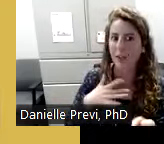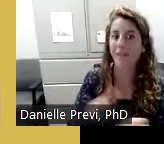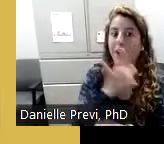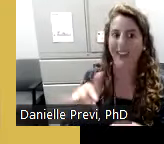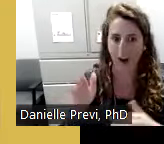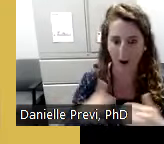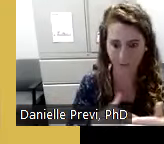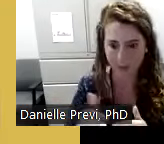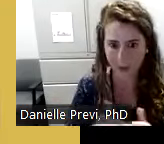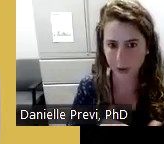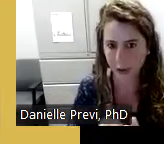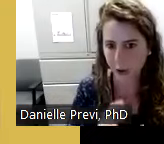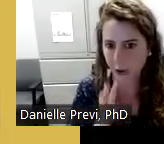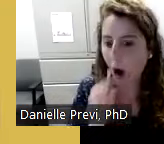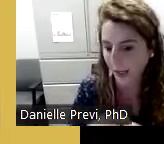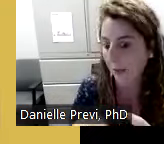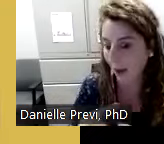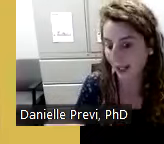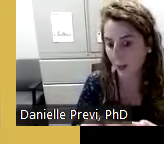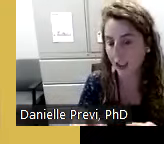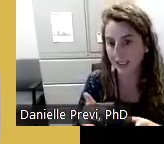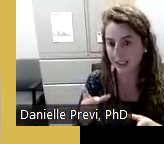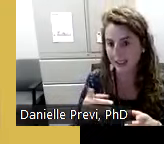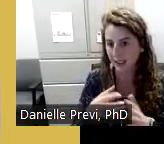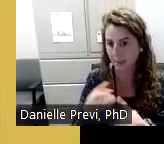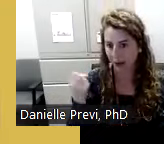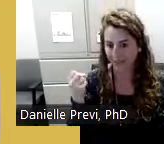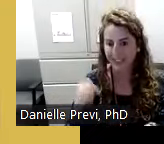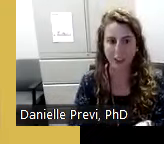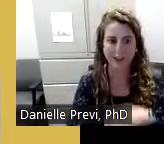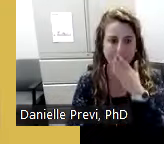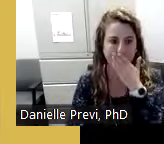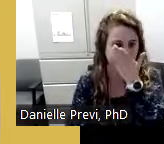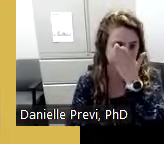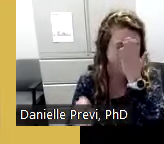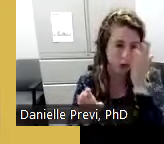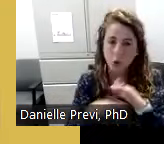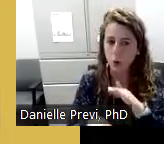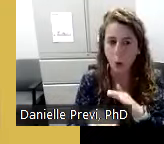it took me a while to feel fully comfortable talking about the issue of language deprivation.